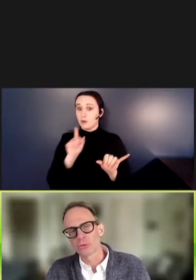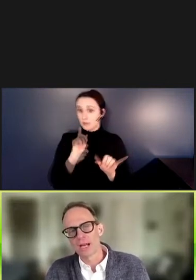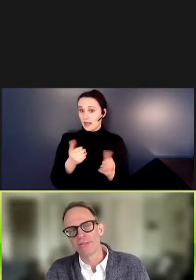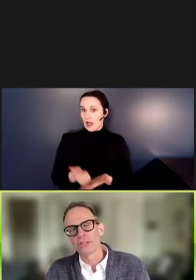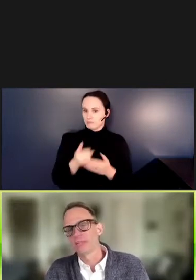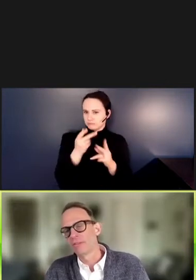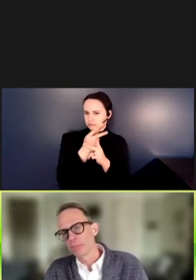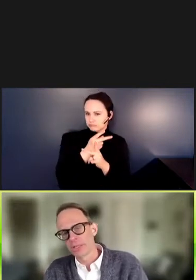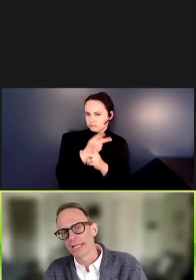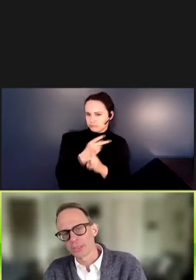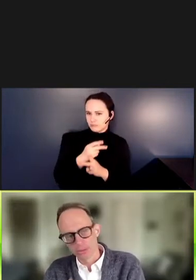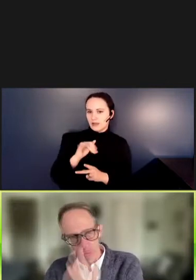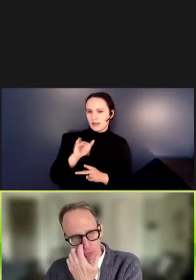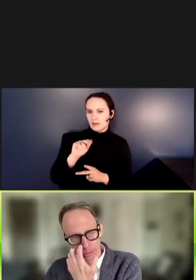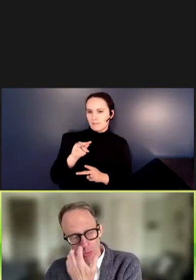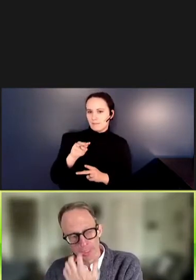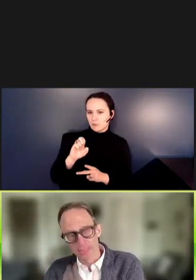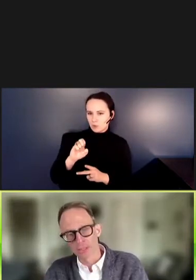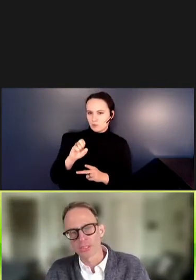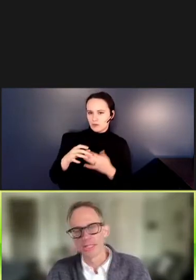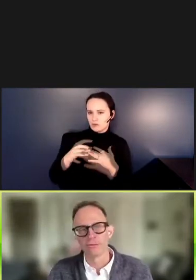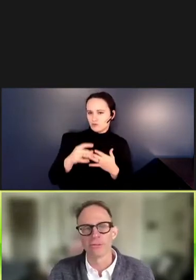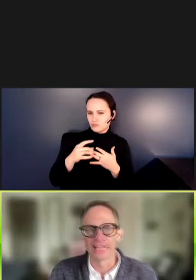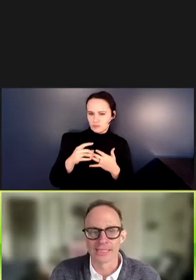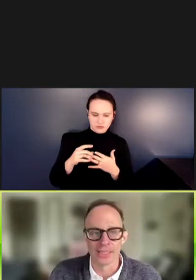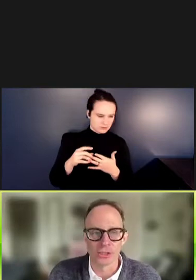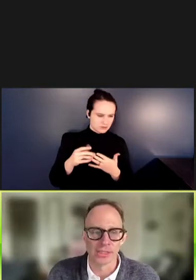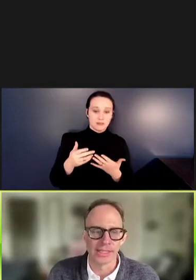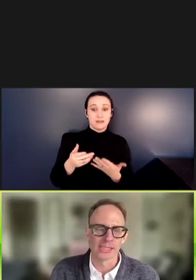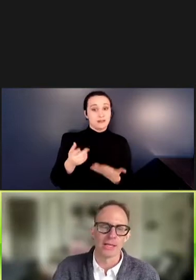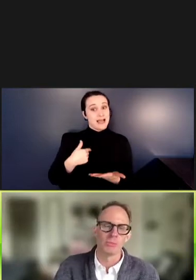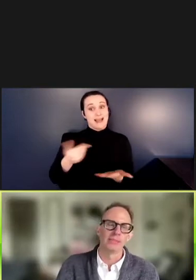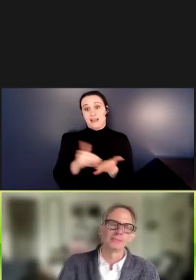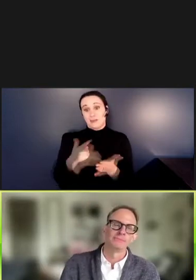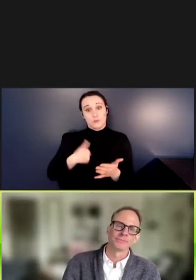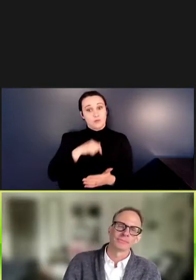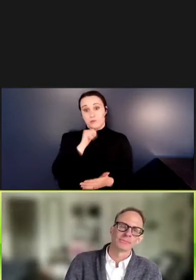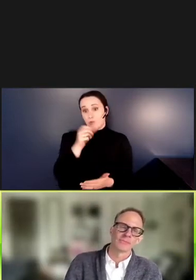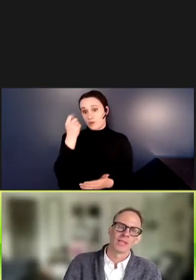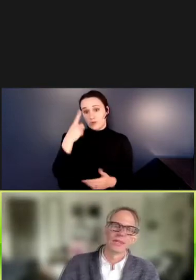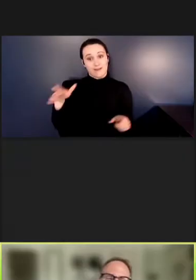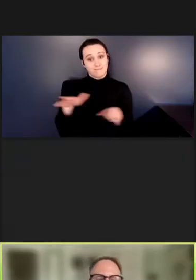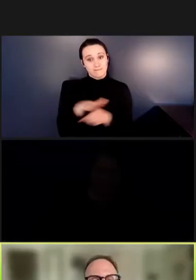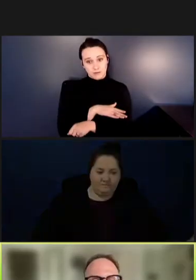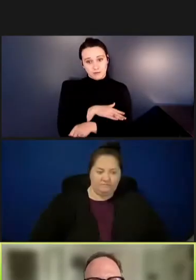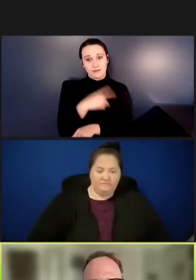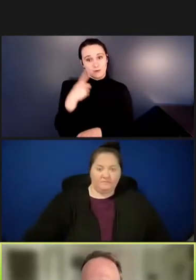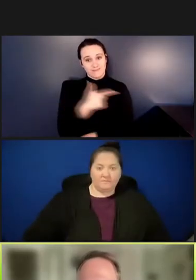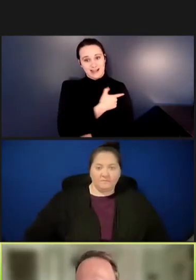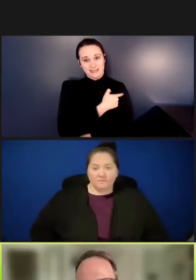drivers of protection, which we don't yet understand for vaccination. Another major,